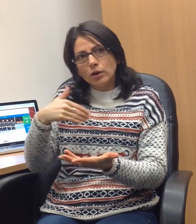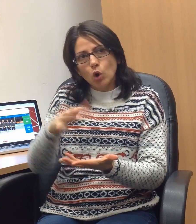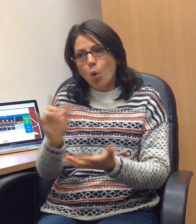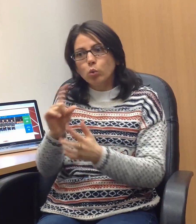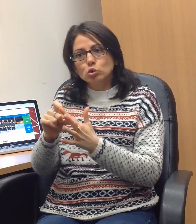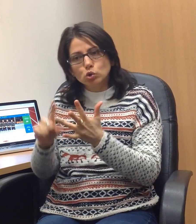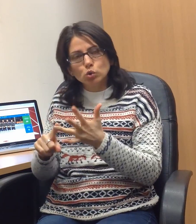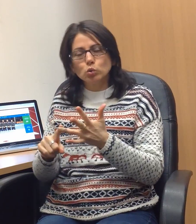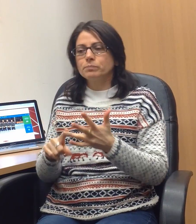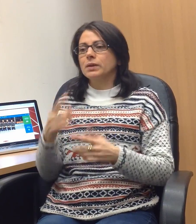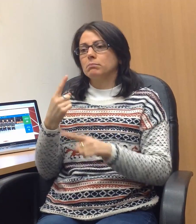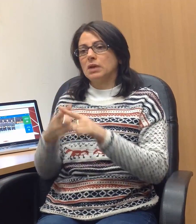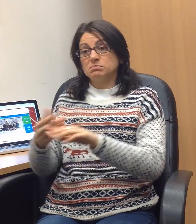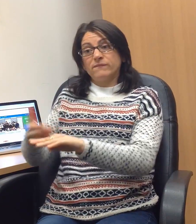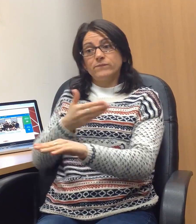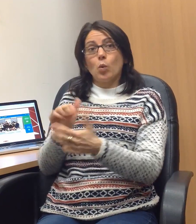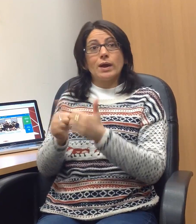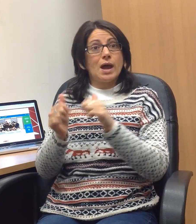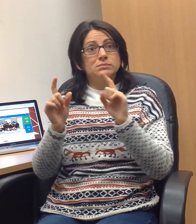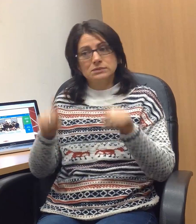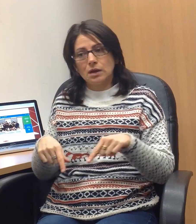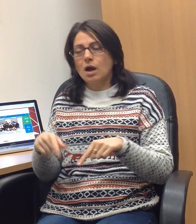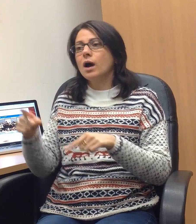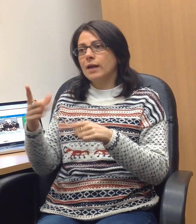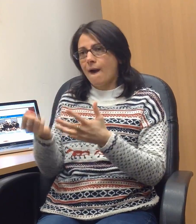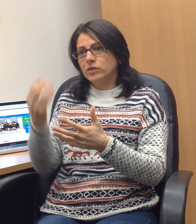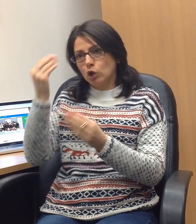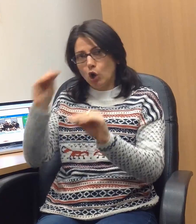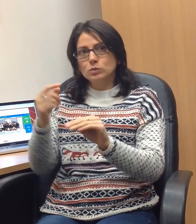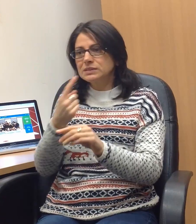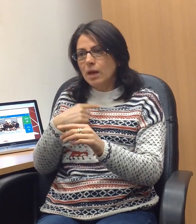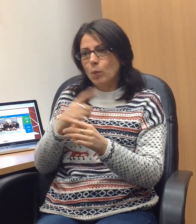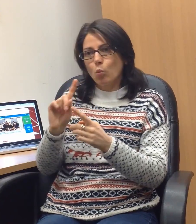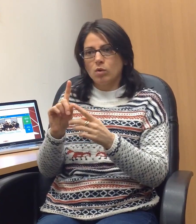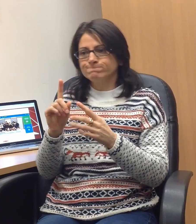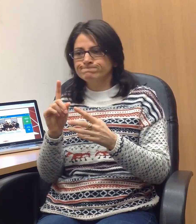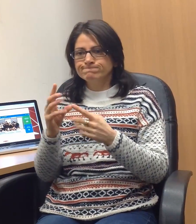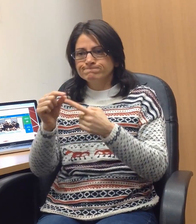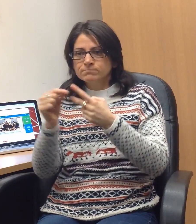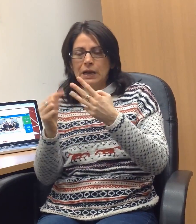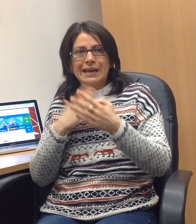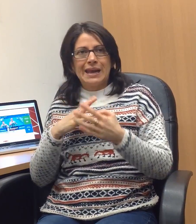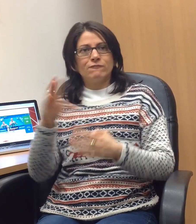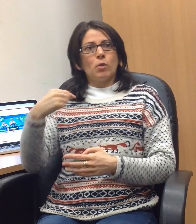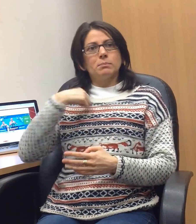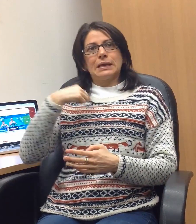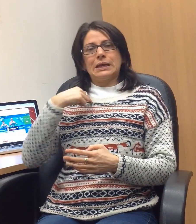where to go and what to do or before the game starts the coach will give me some instructions one on one.